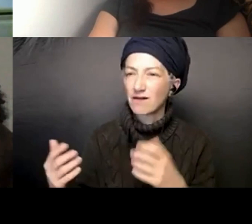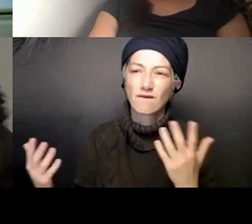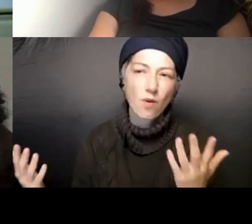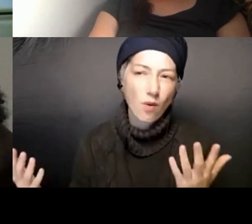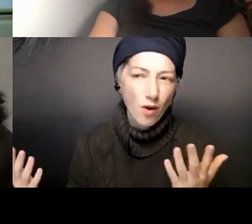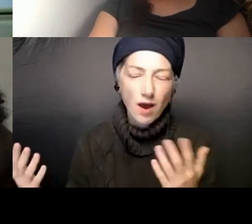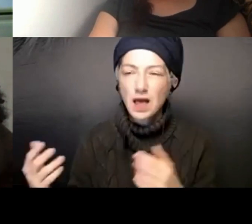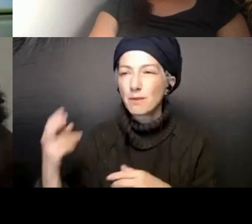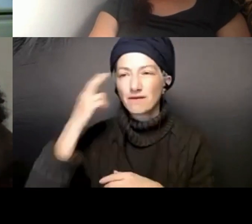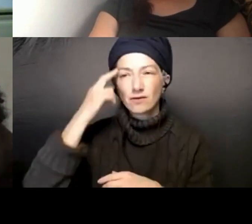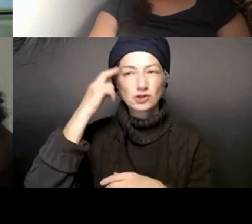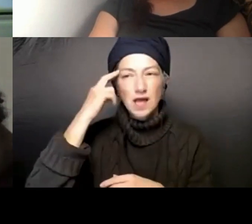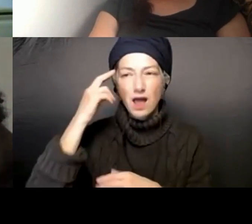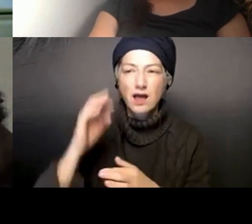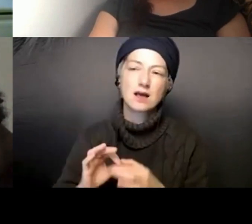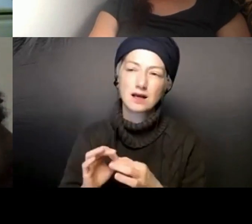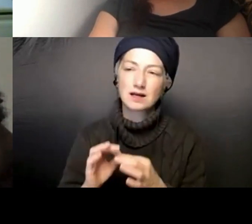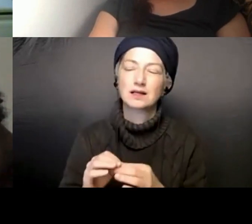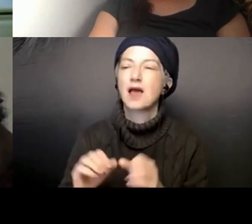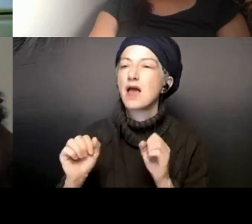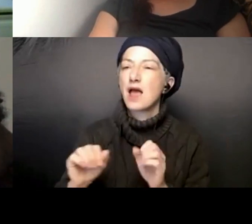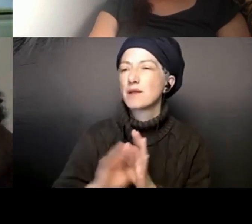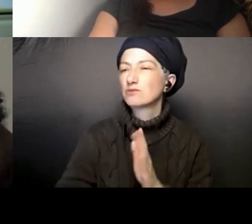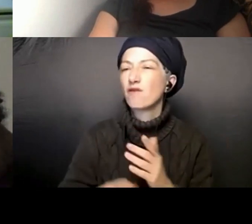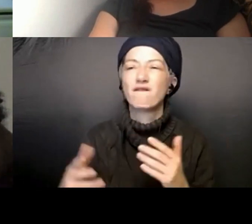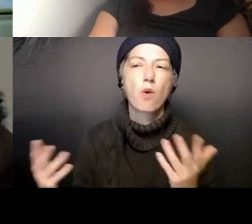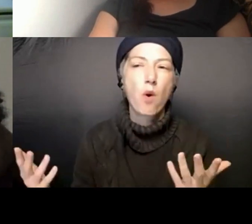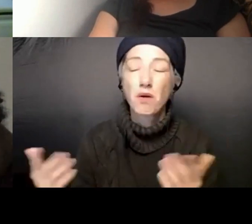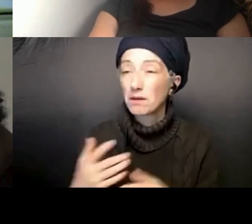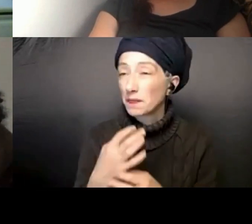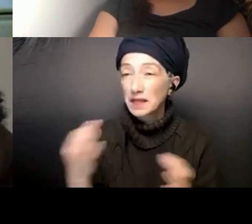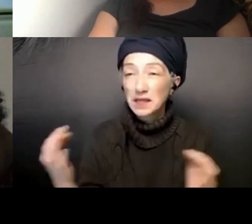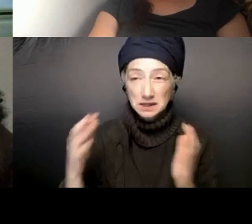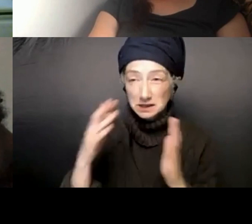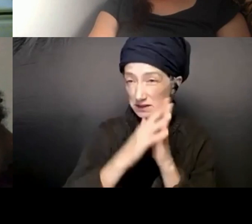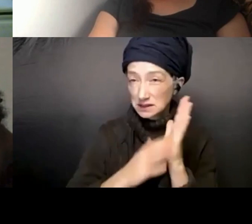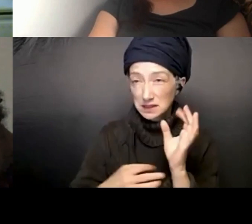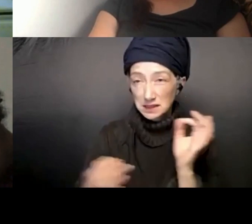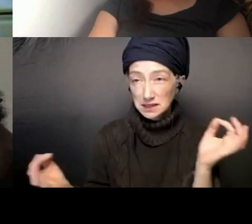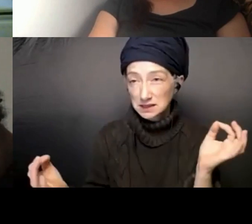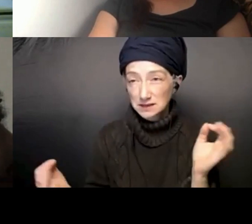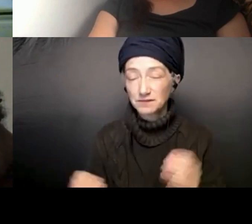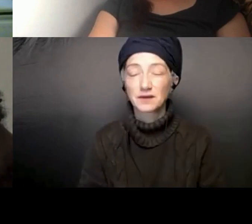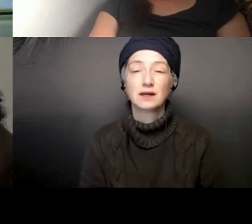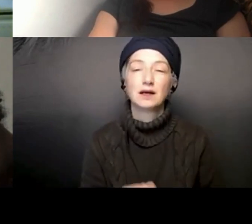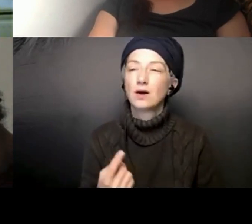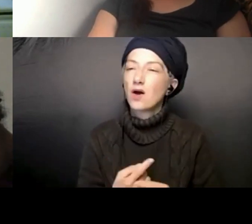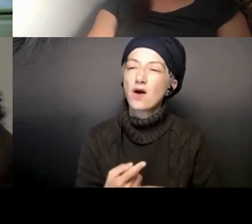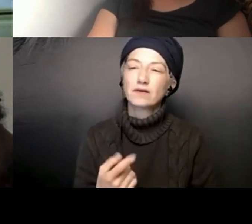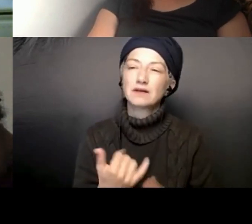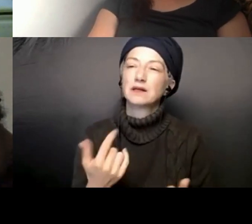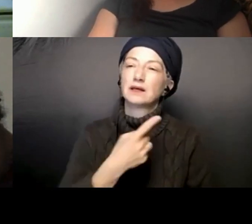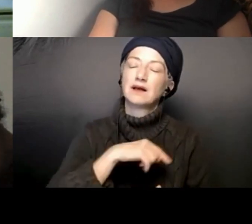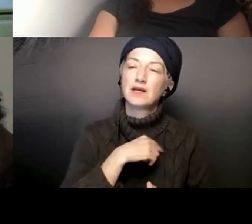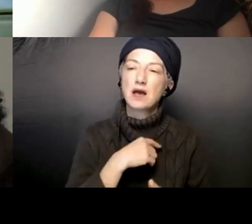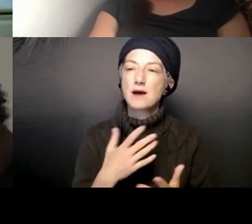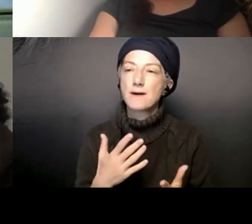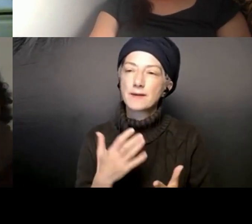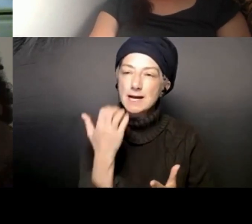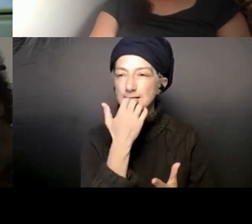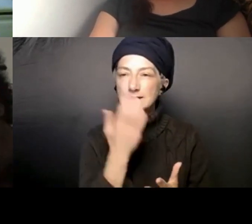around ableism or something. It's also then the question often of navigating this. So: Do you want to put that out?